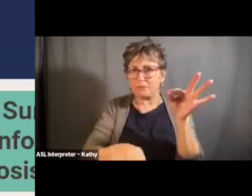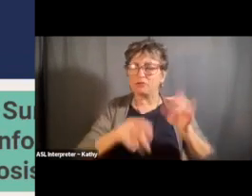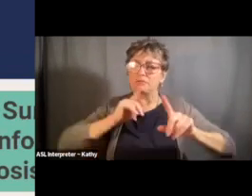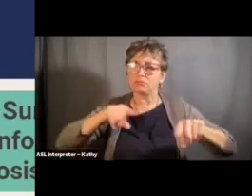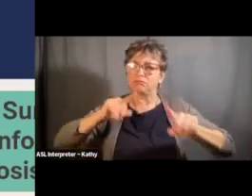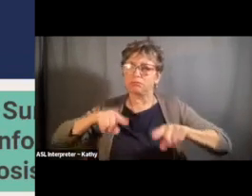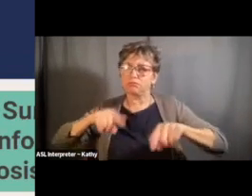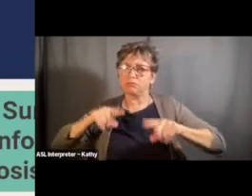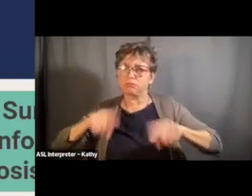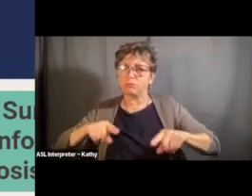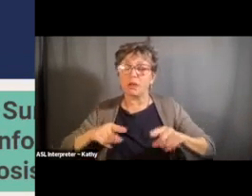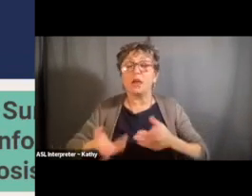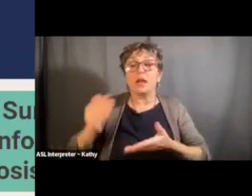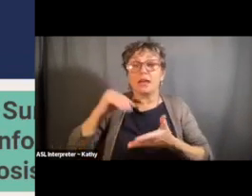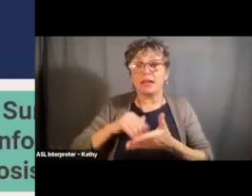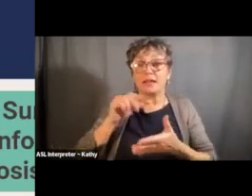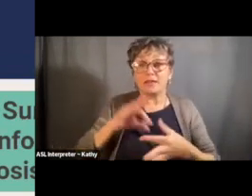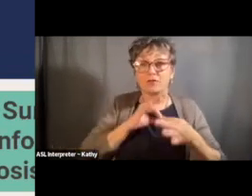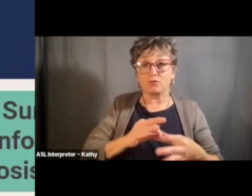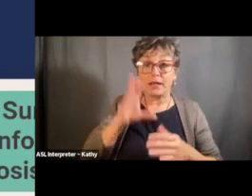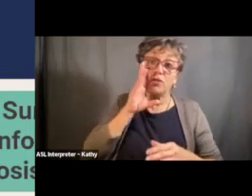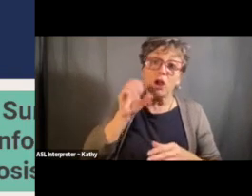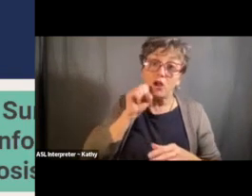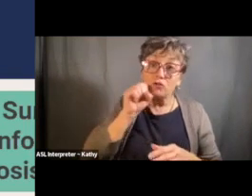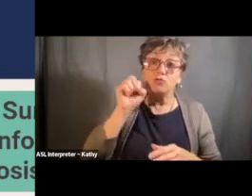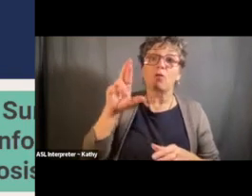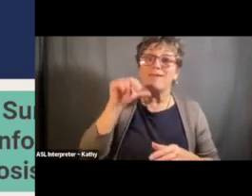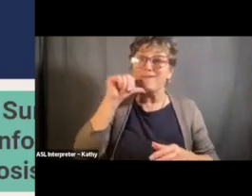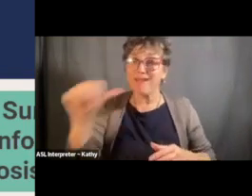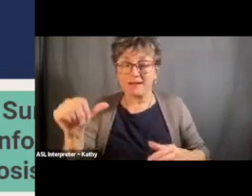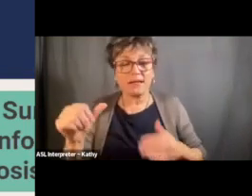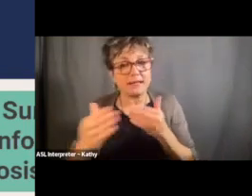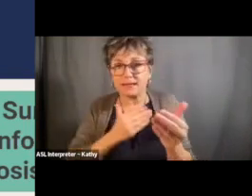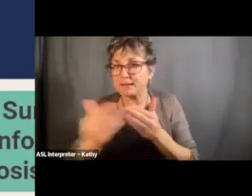is related to Usher. If you have a symptom, or you think you may have a symptom, go ahead and answer.